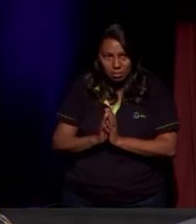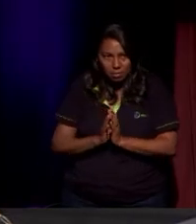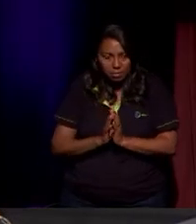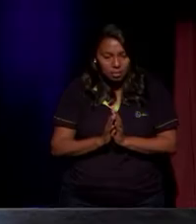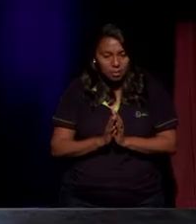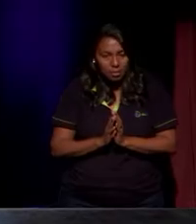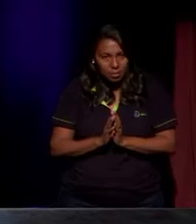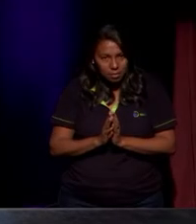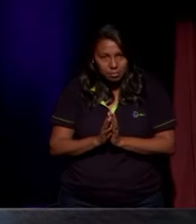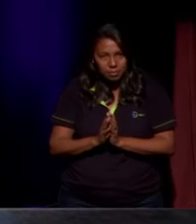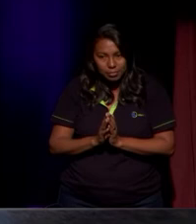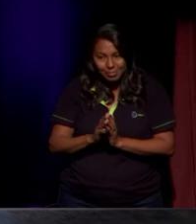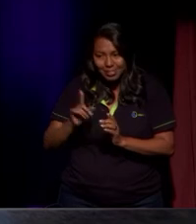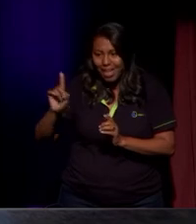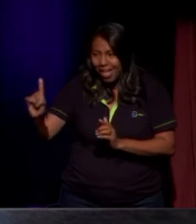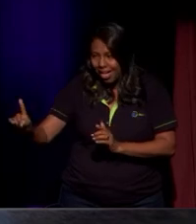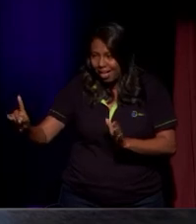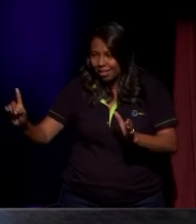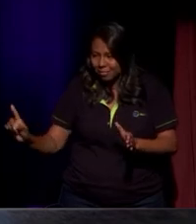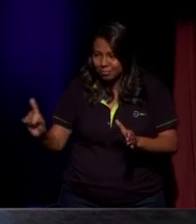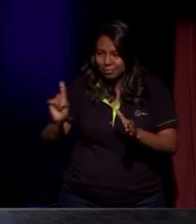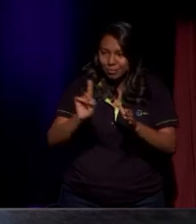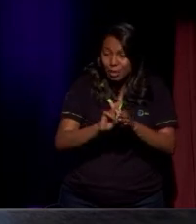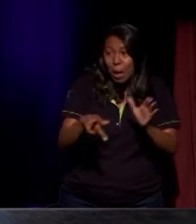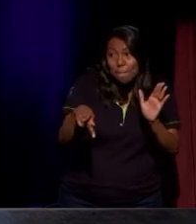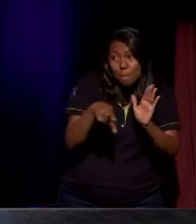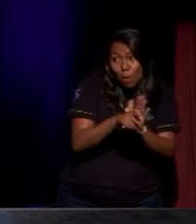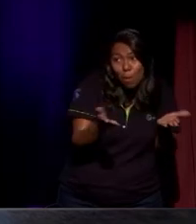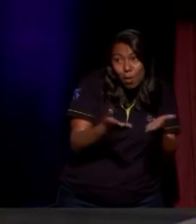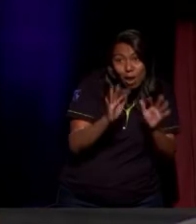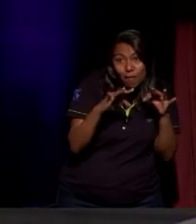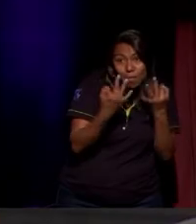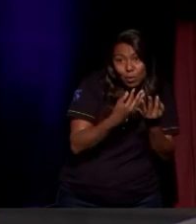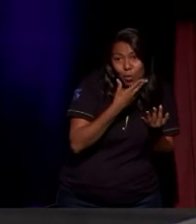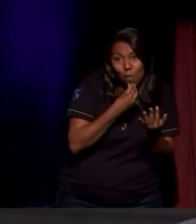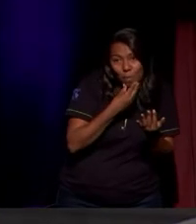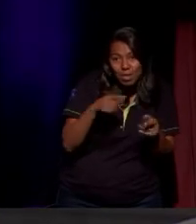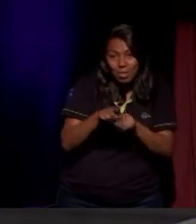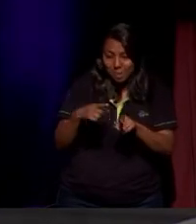It belongs to the family of man. Your children belong to the family of man.